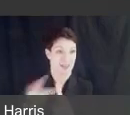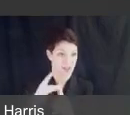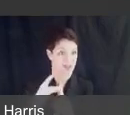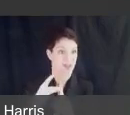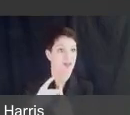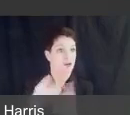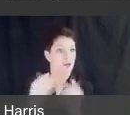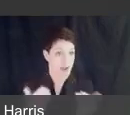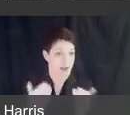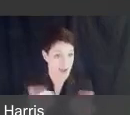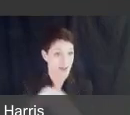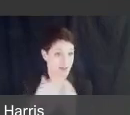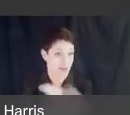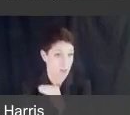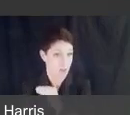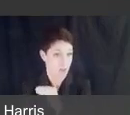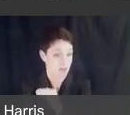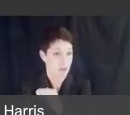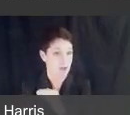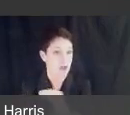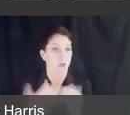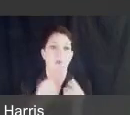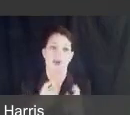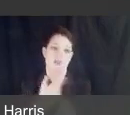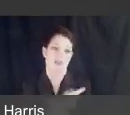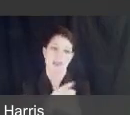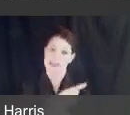just want to get the vaccine out as quickly as possible. So that has been